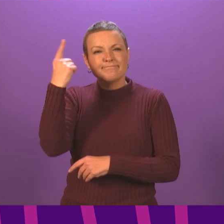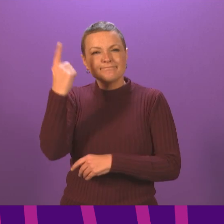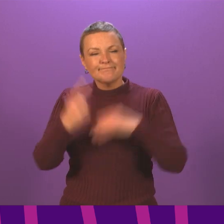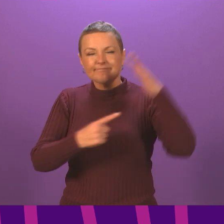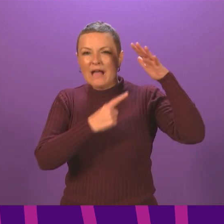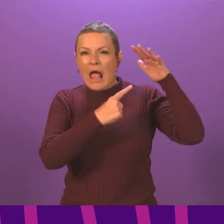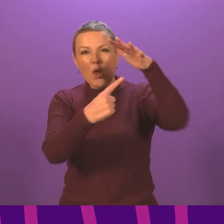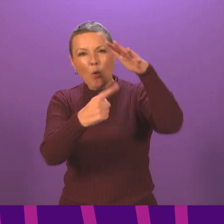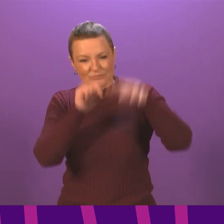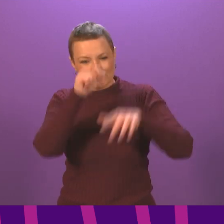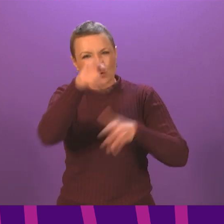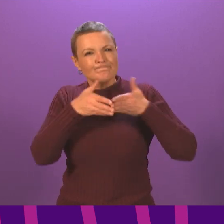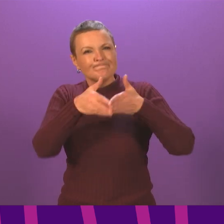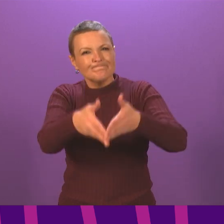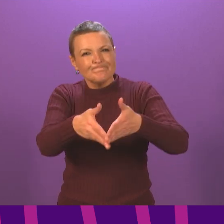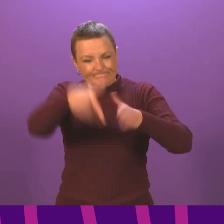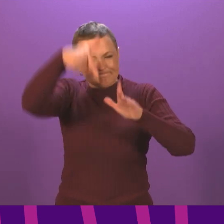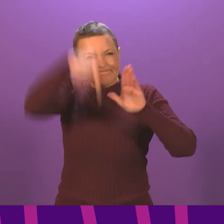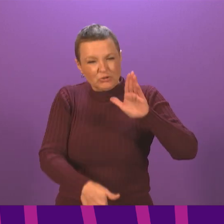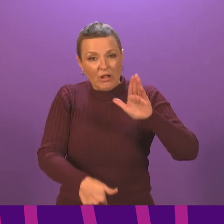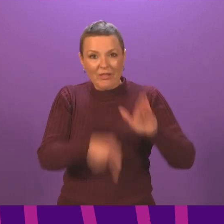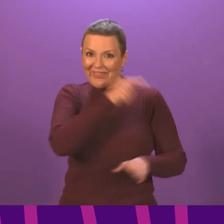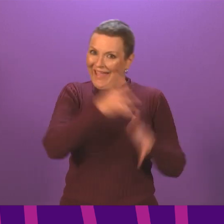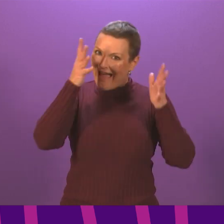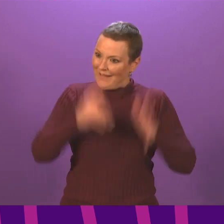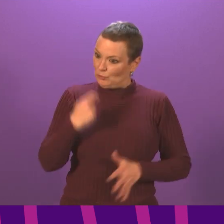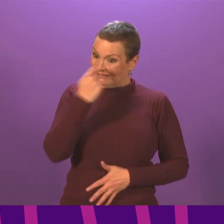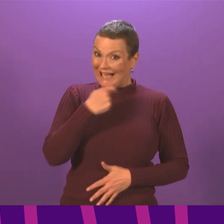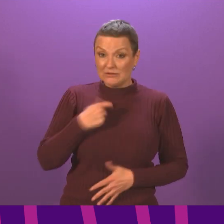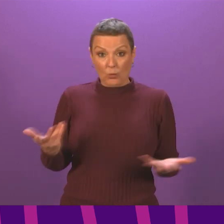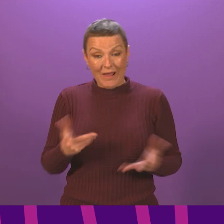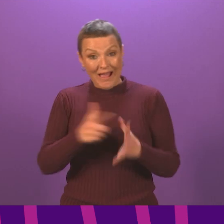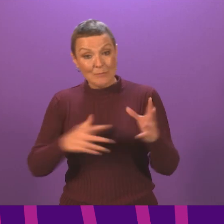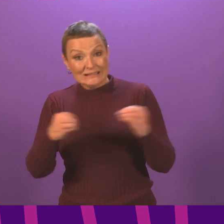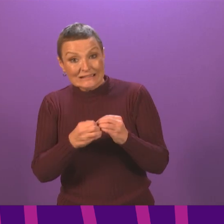because they cannot access testing privately in the islands, they often have to get tested